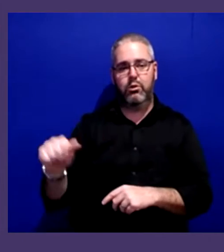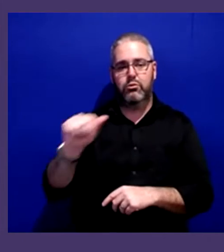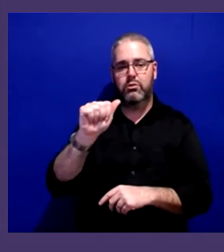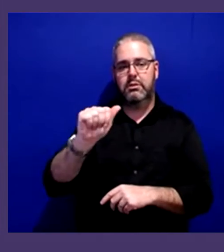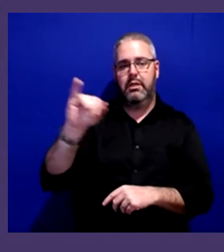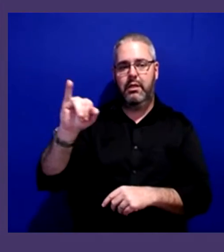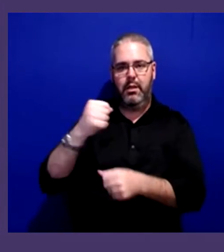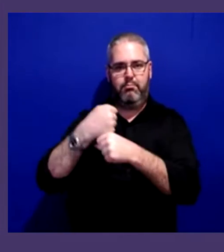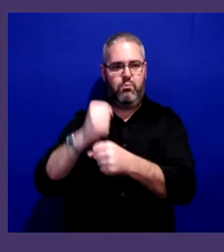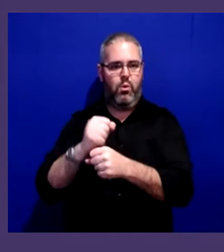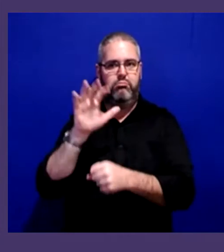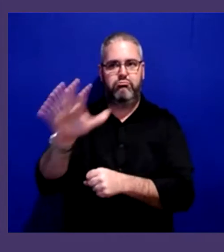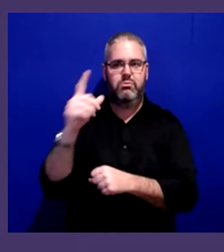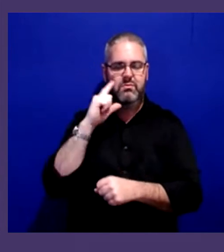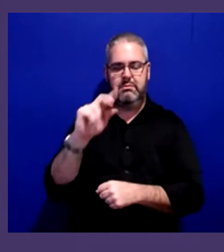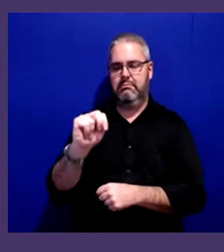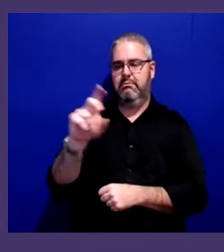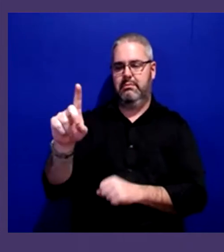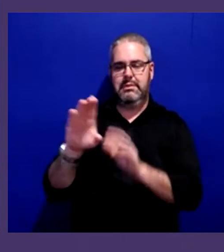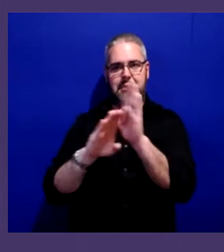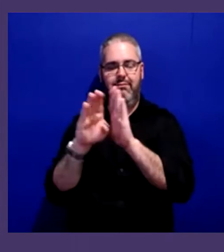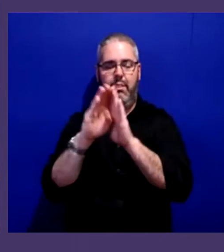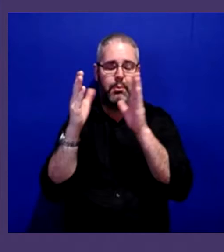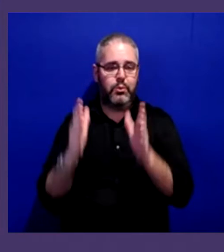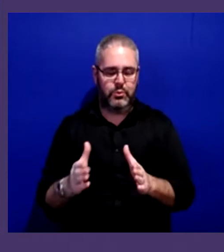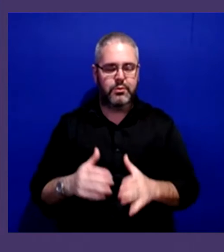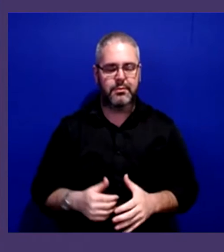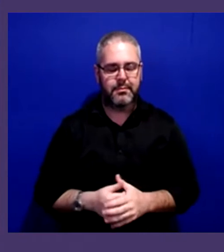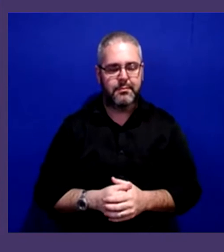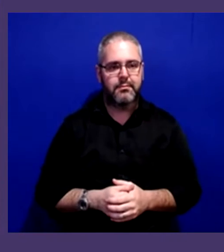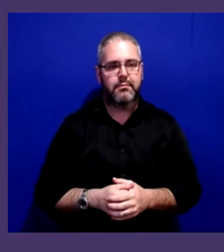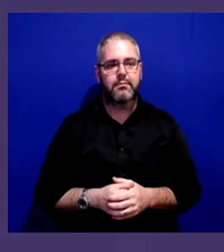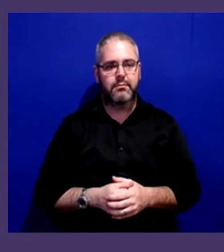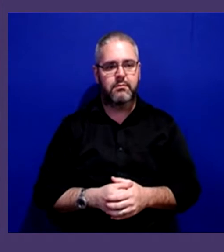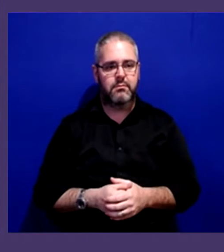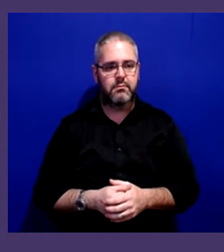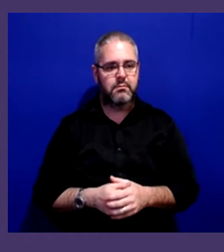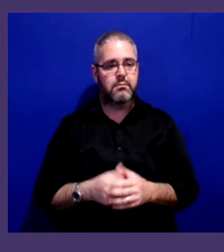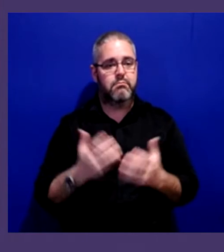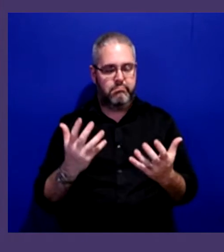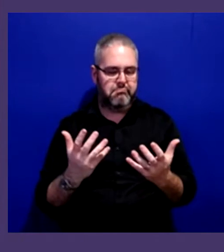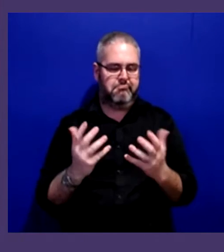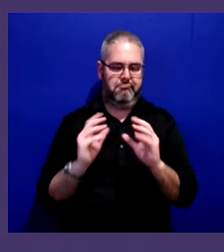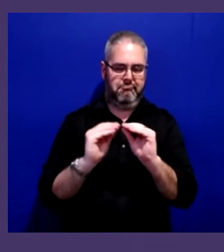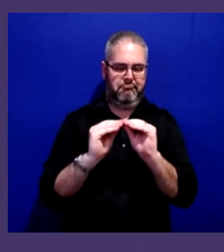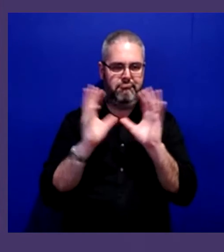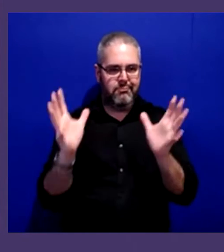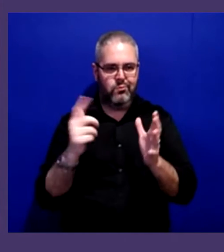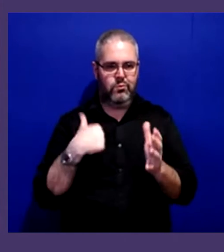for neurodivergent developers. To no surprise, we really share in the philosophy with